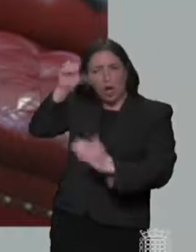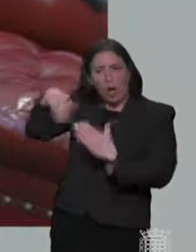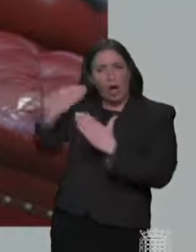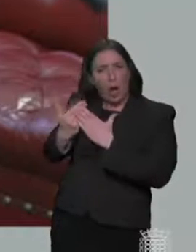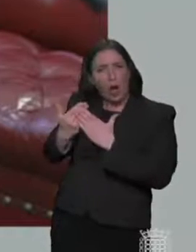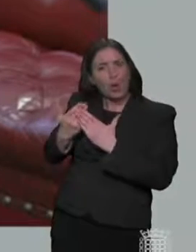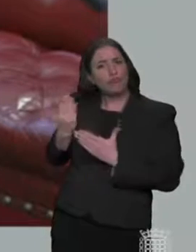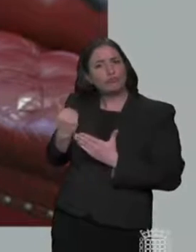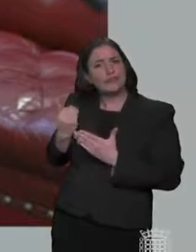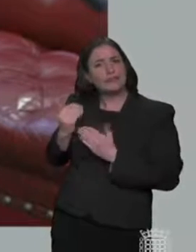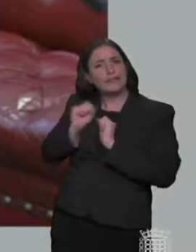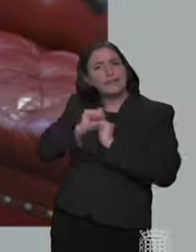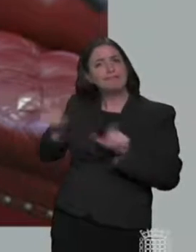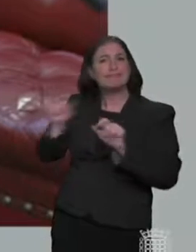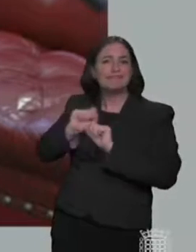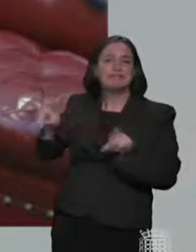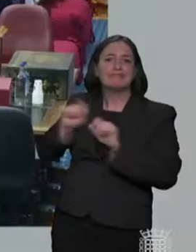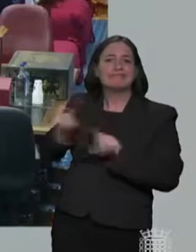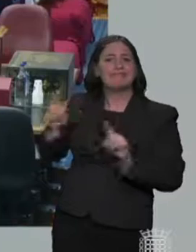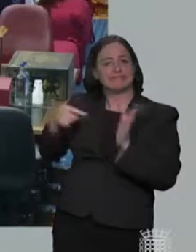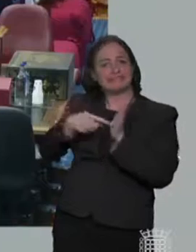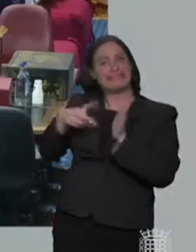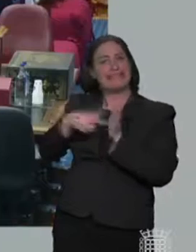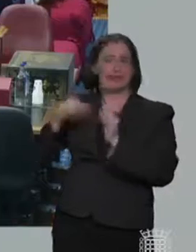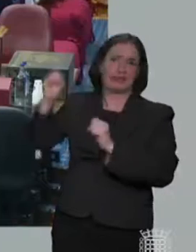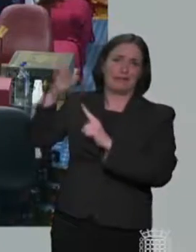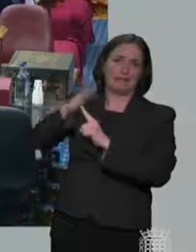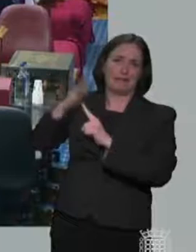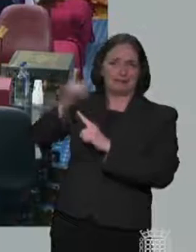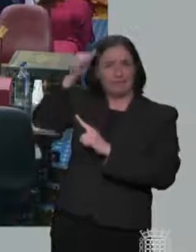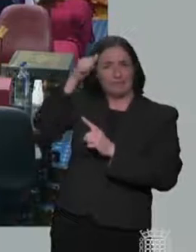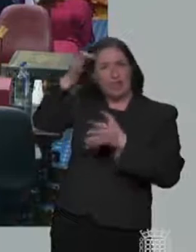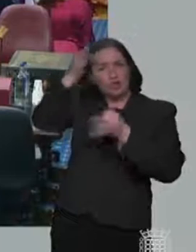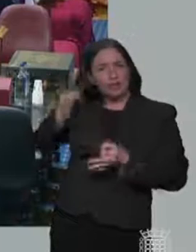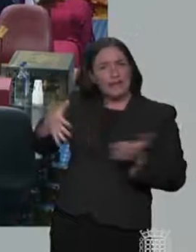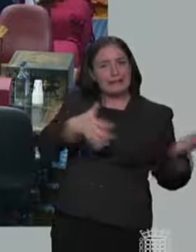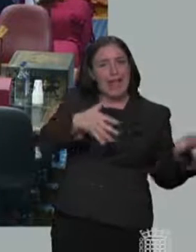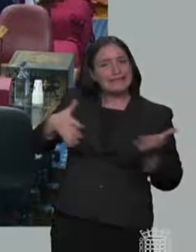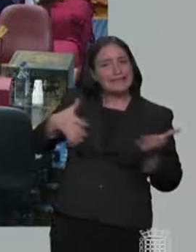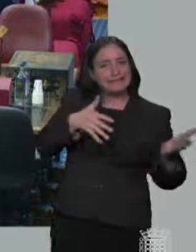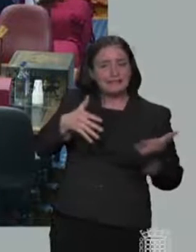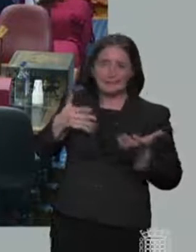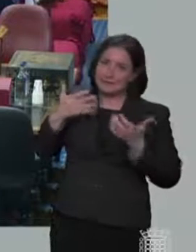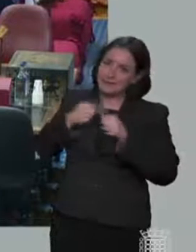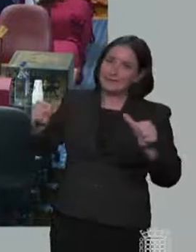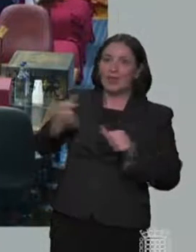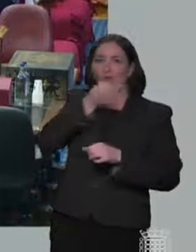is possibly more than we ever thought it might be rose alien ellis was amazing and it's wonderful to